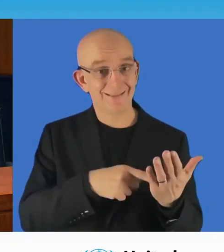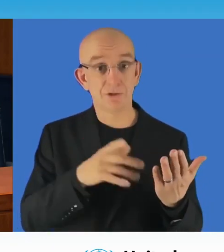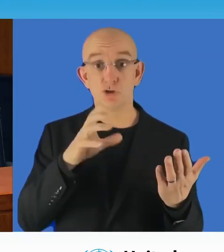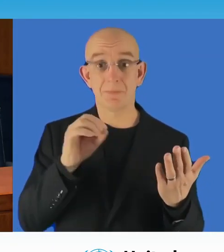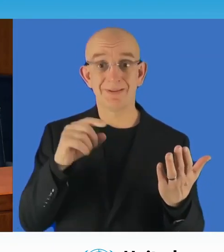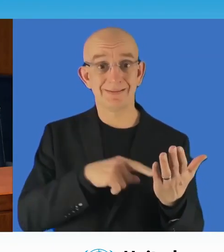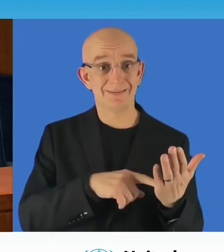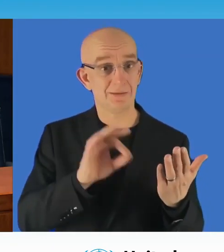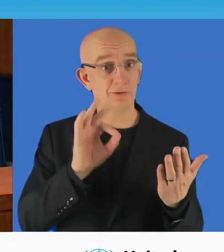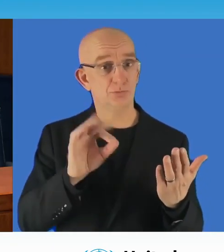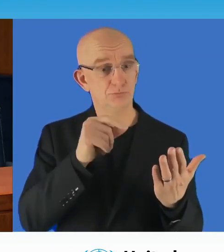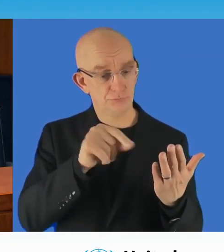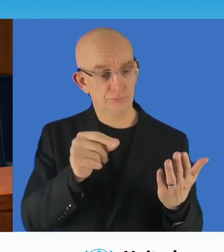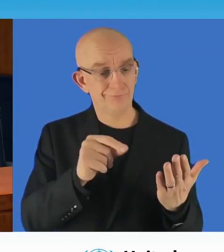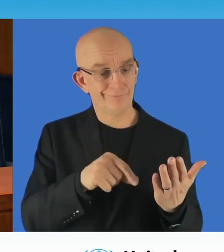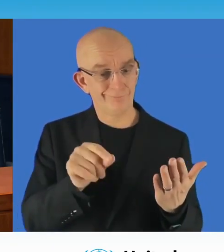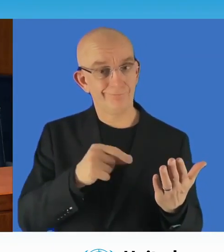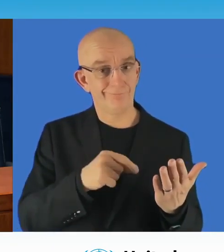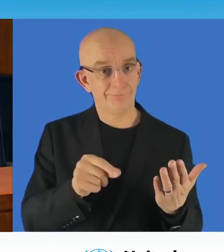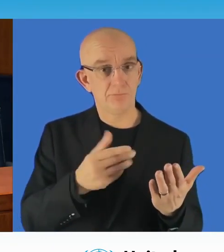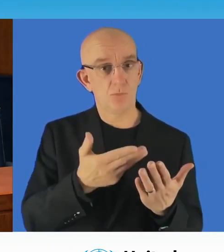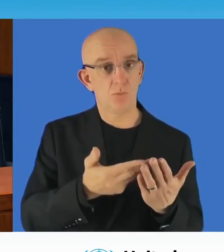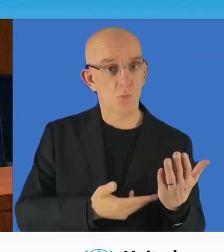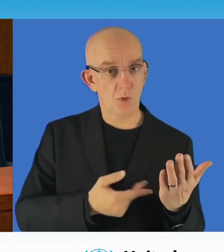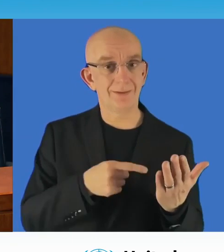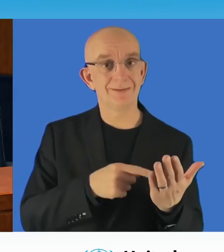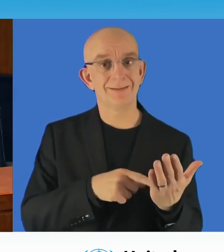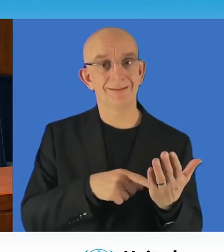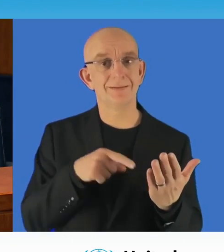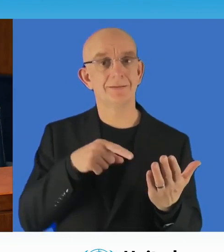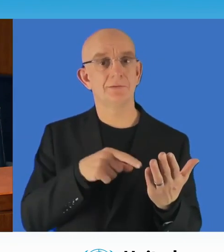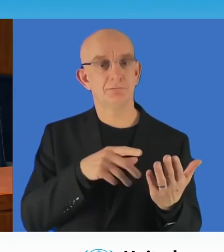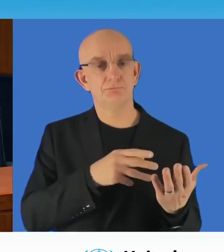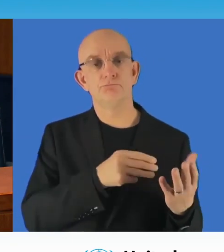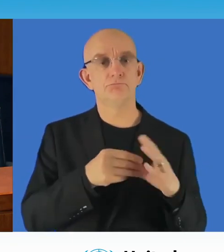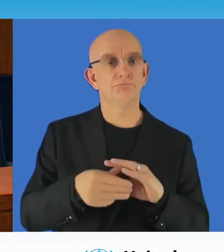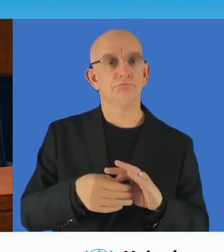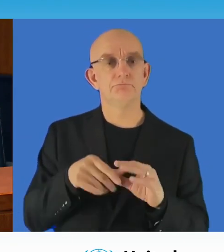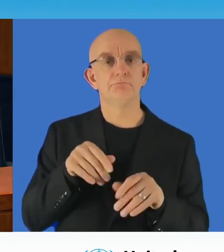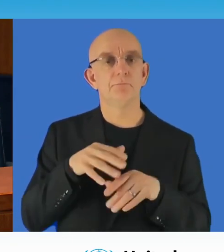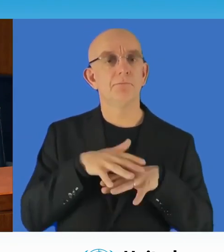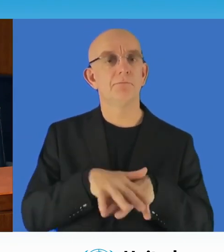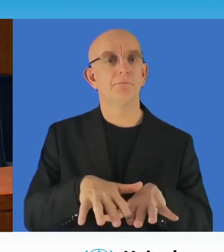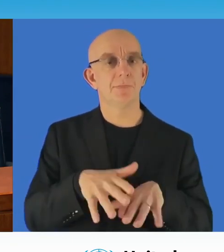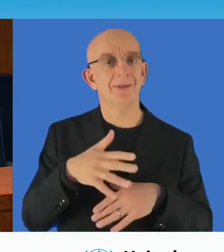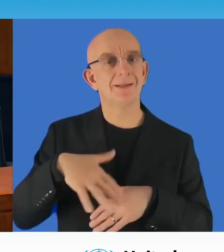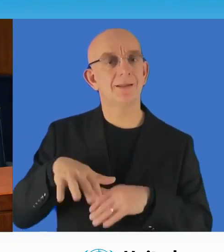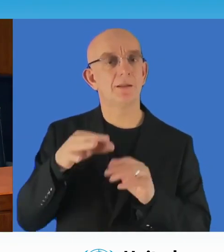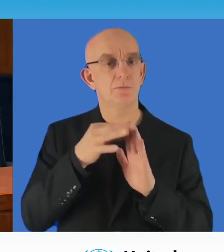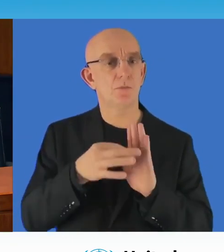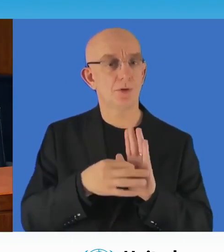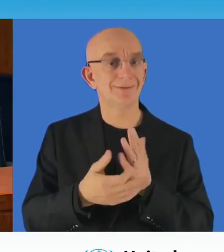sectoral uh policy health education public work and other sectoral sectors learning from the uh